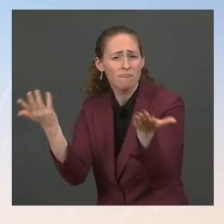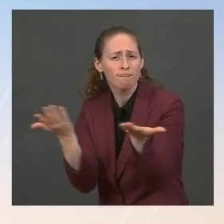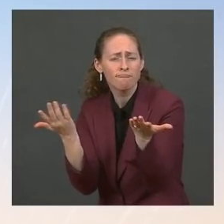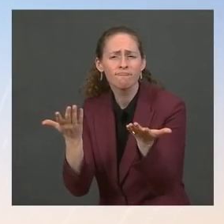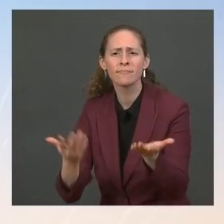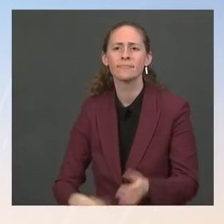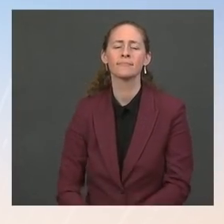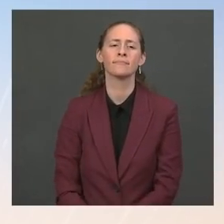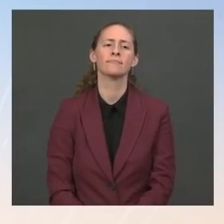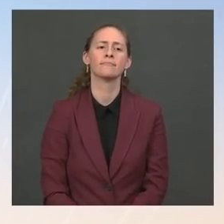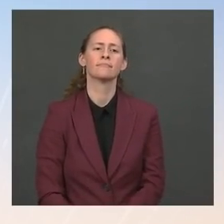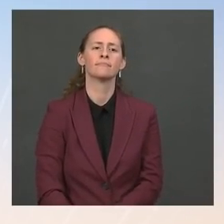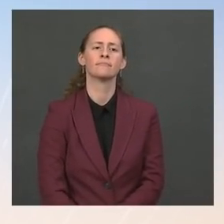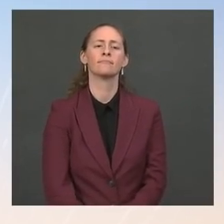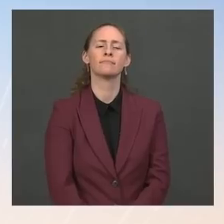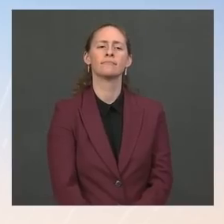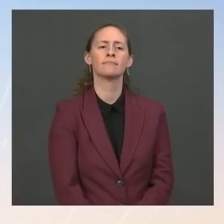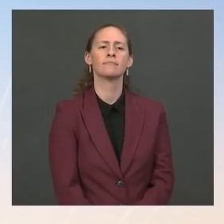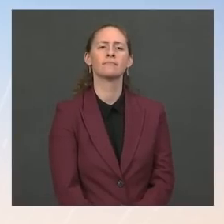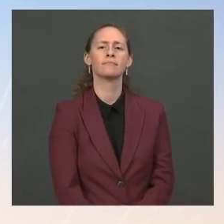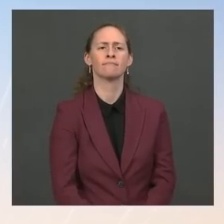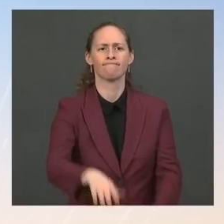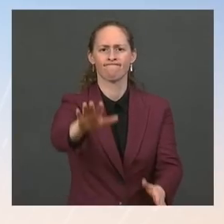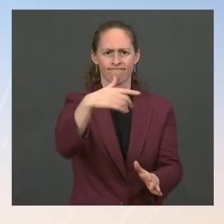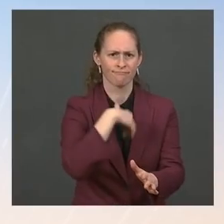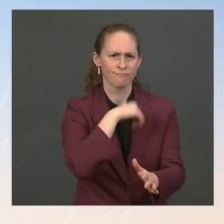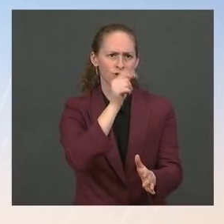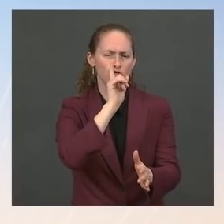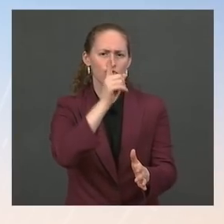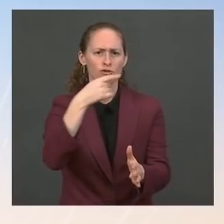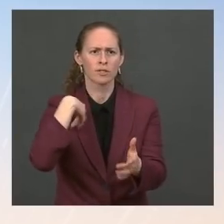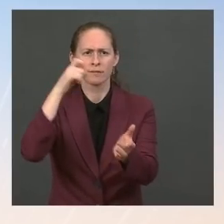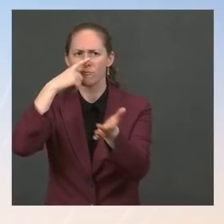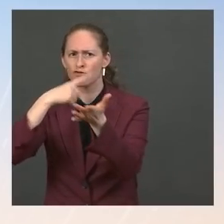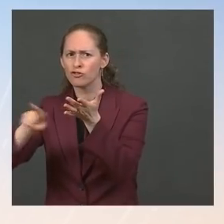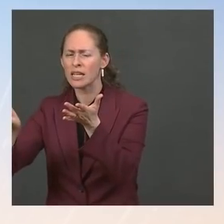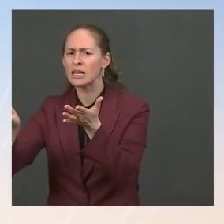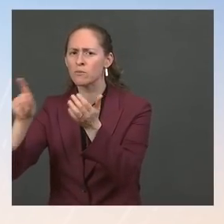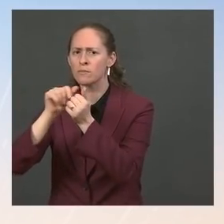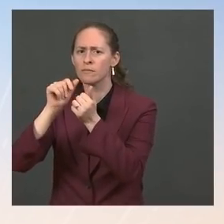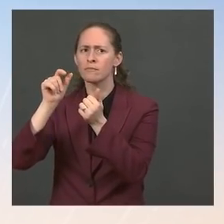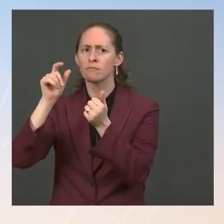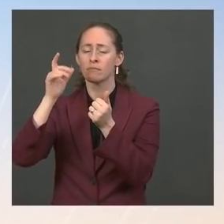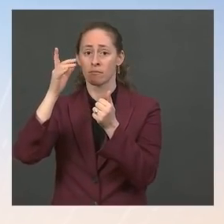if they have briefed him on that. That's devastating, and that's terrible and heartbreaking to hear.